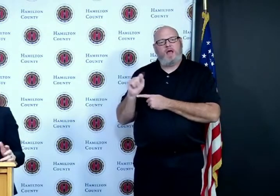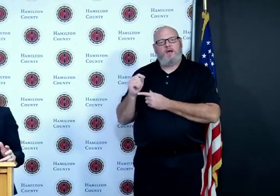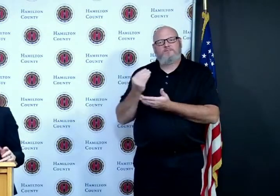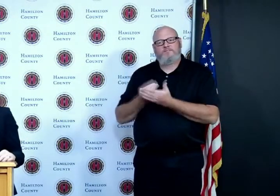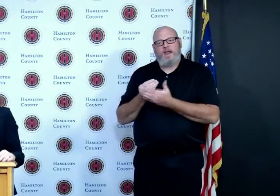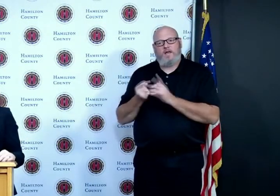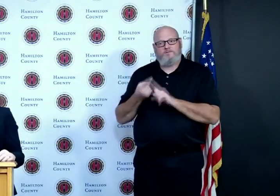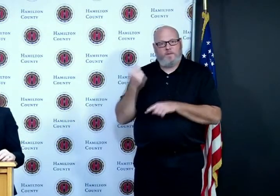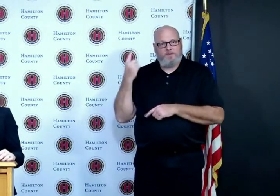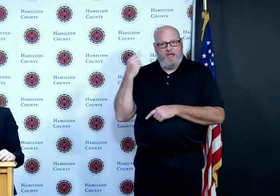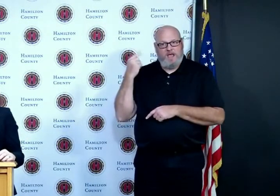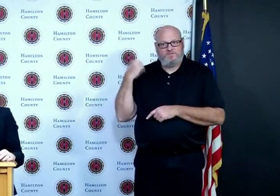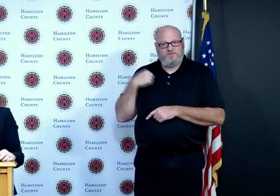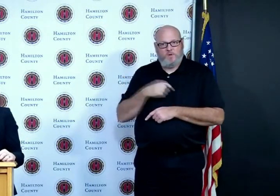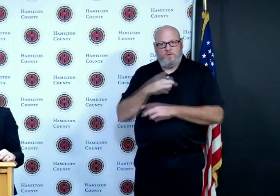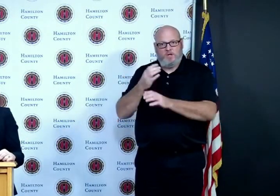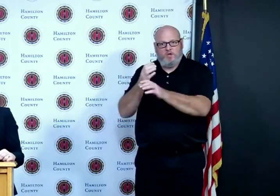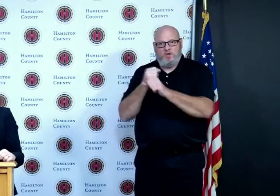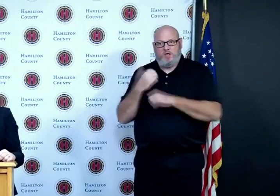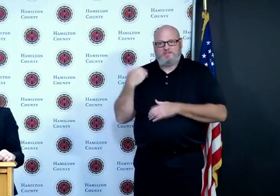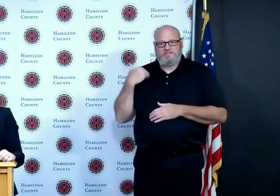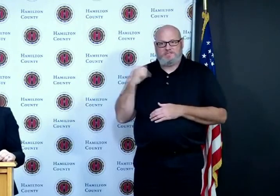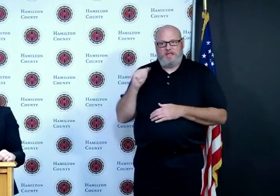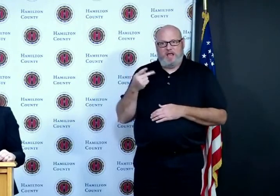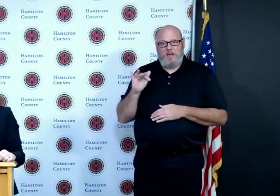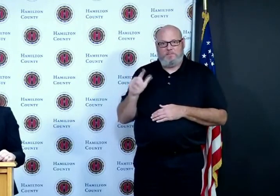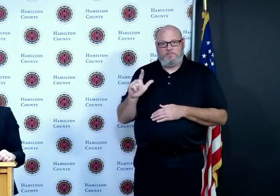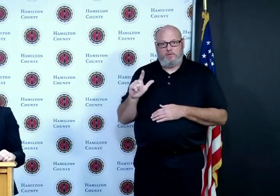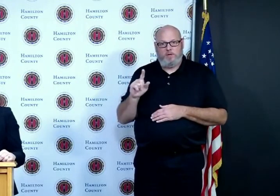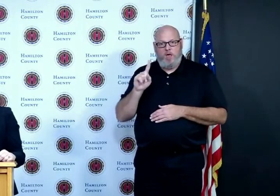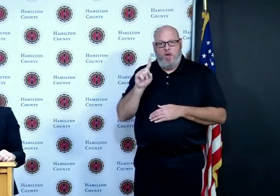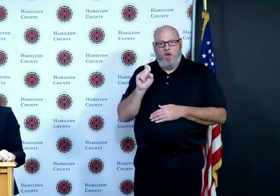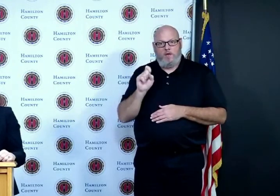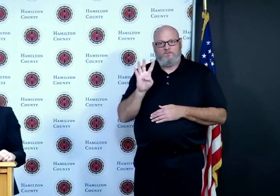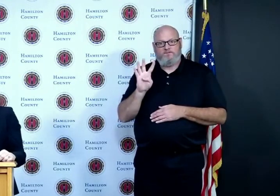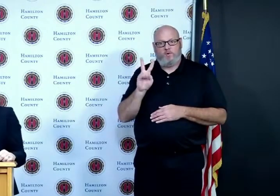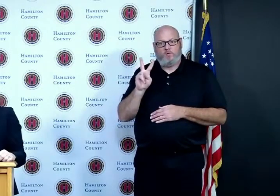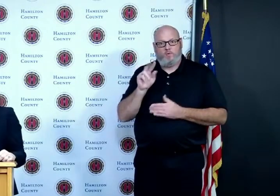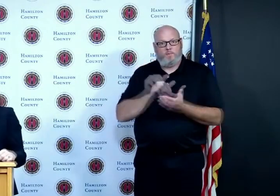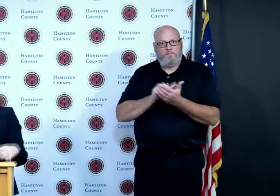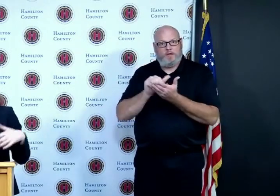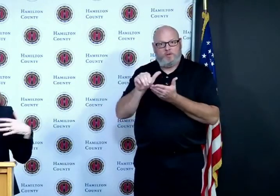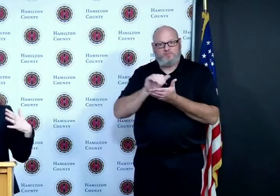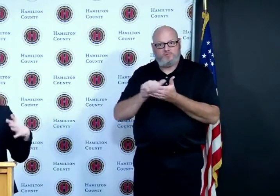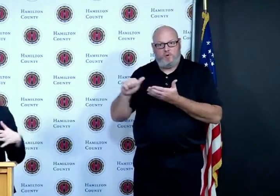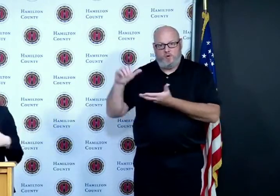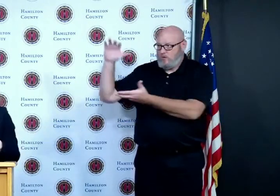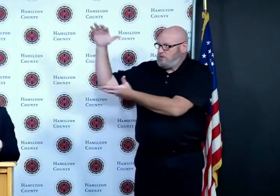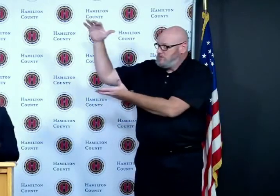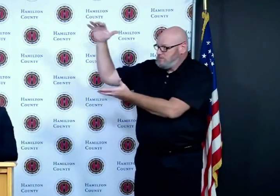of you know we received 142 million dollars at the time we allocated that into four buckets